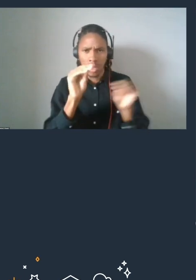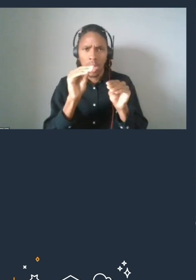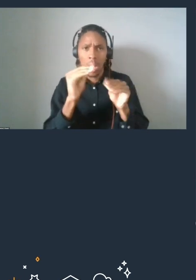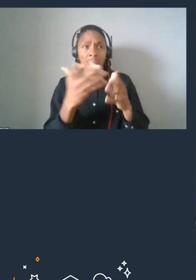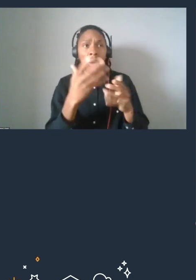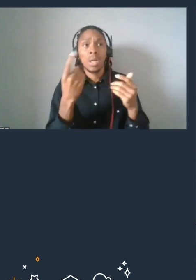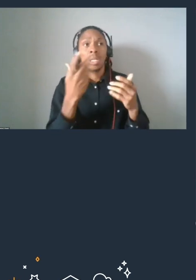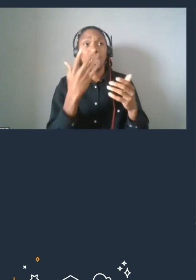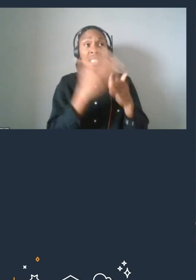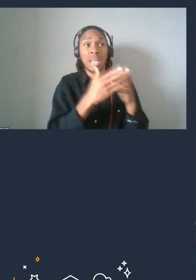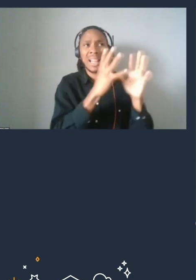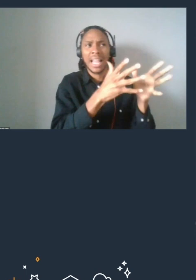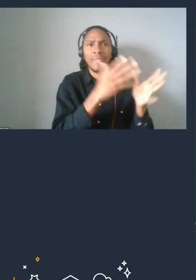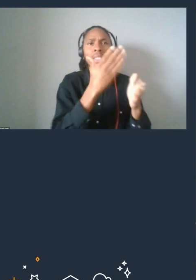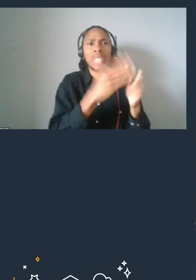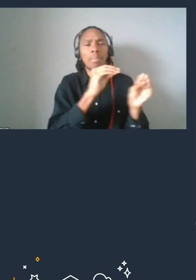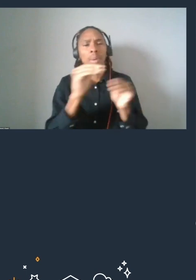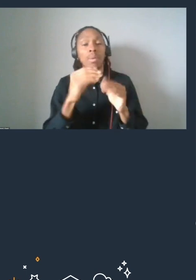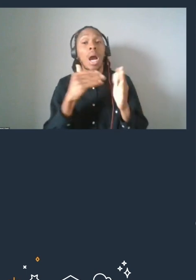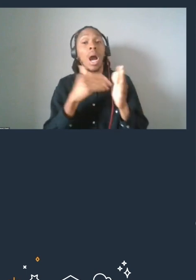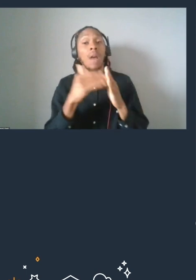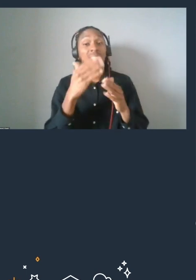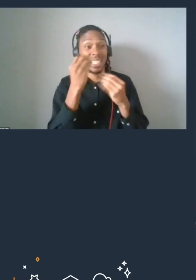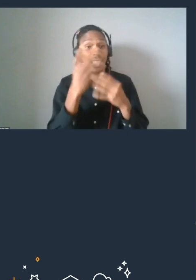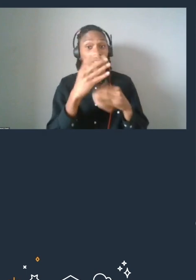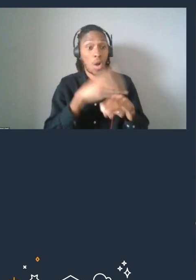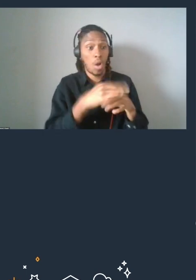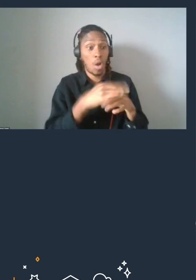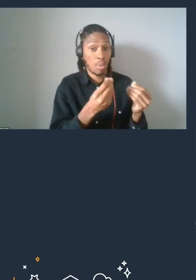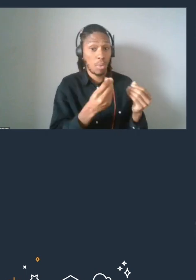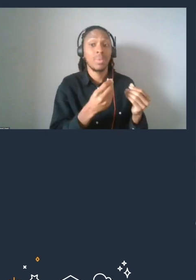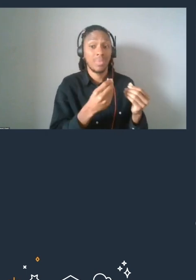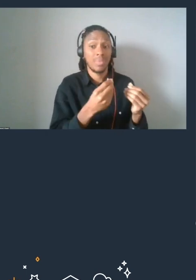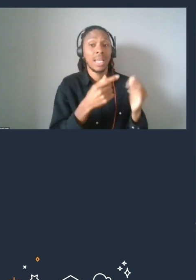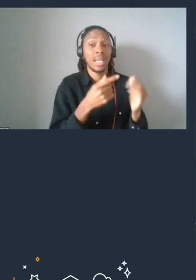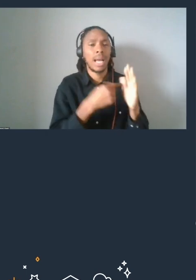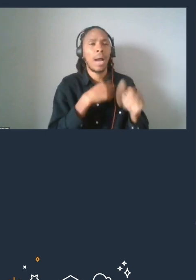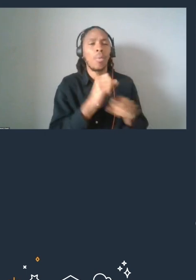Because often, a lot of the data that's on-premises, sometimes, I work with customers, and they're like,